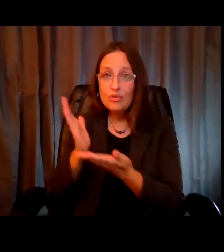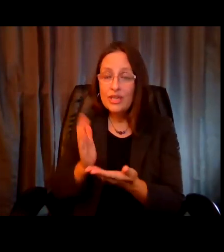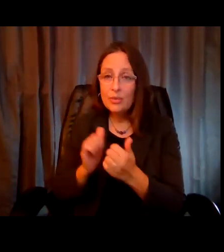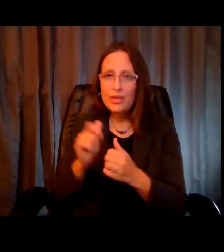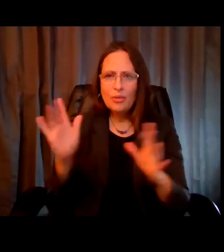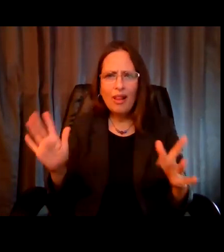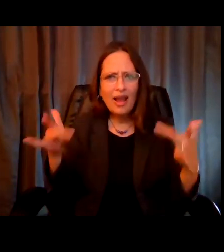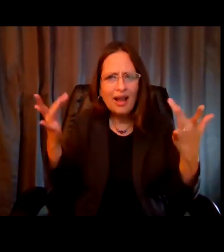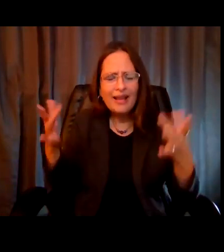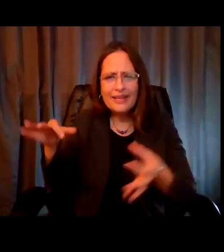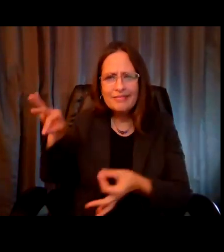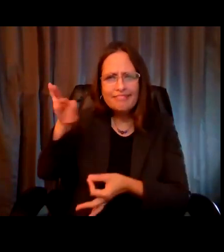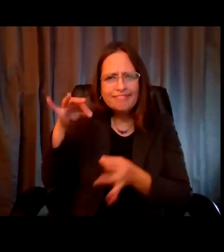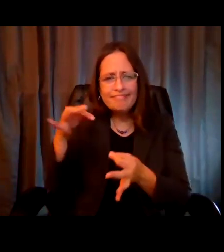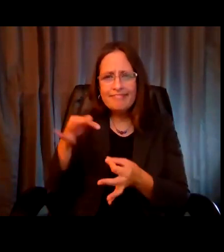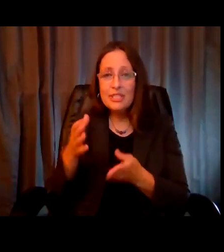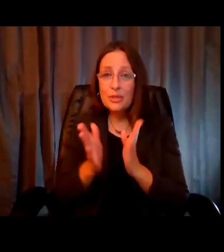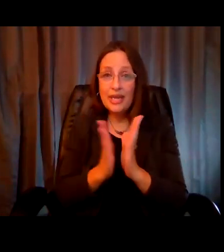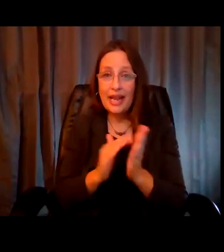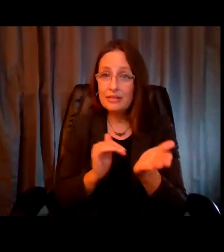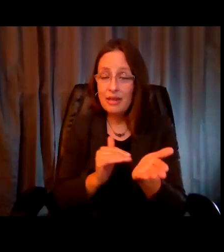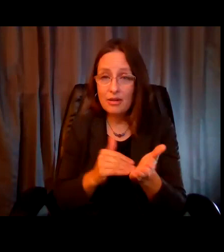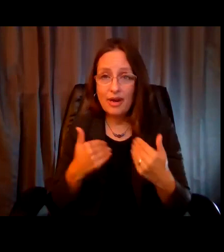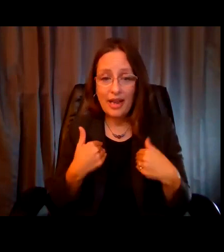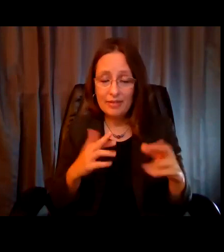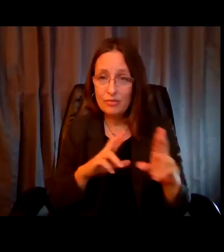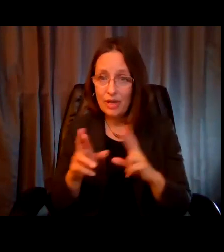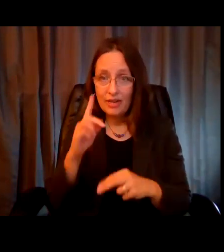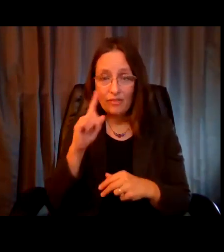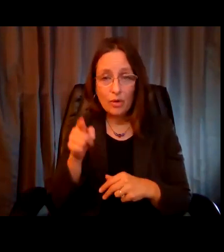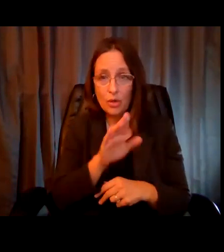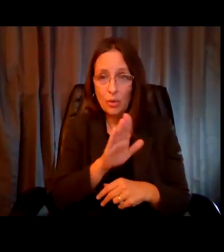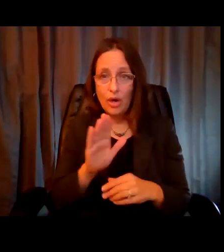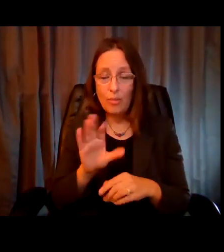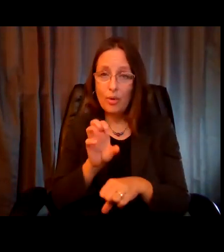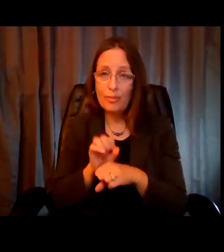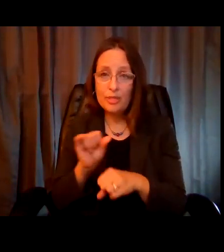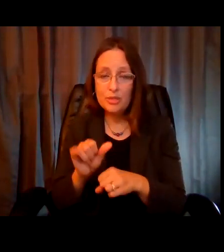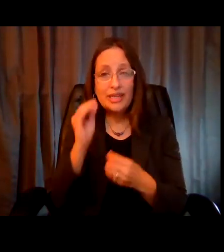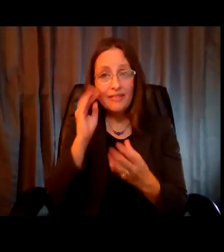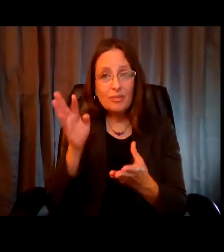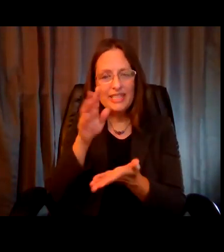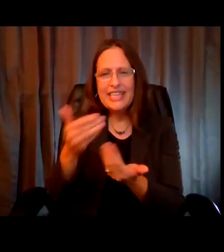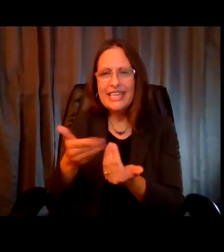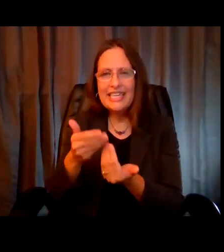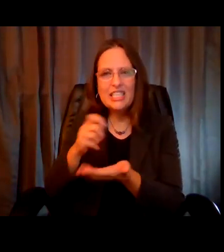that's great. Then maybe you could have for an adjustment for a period of time, communication